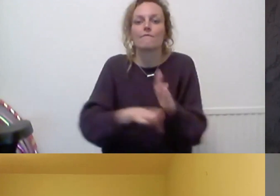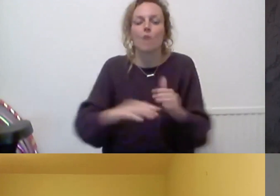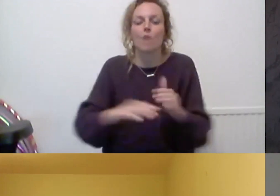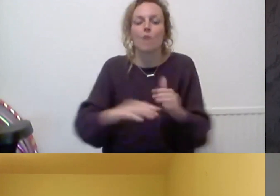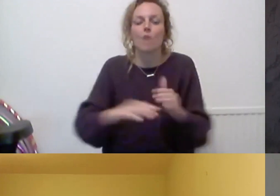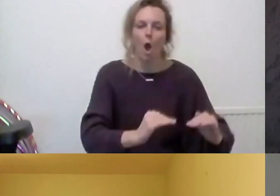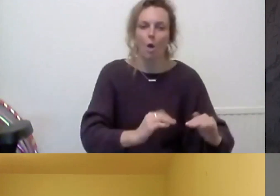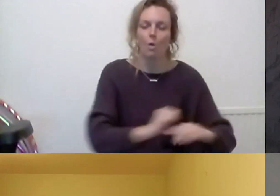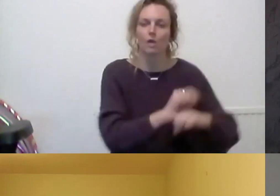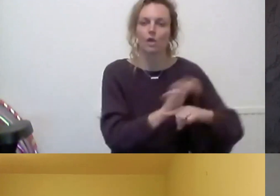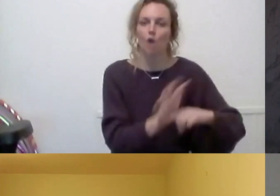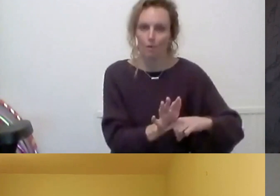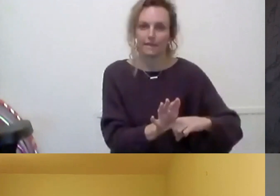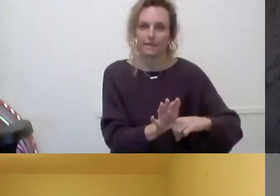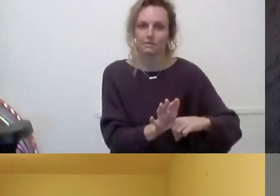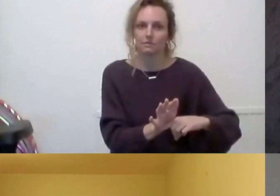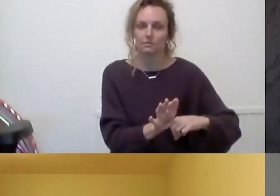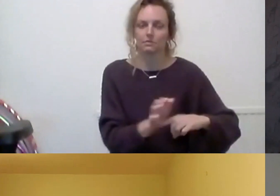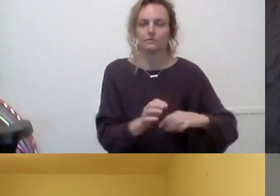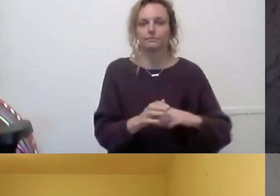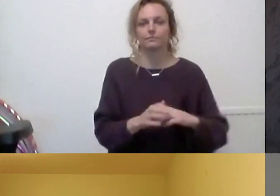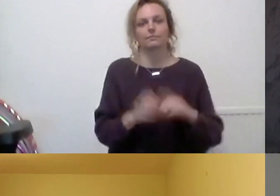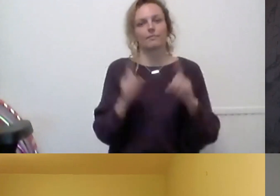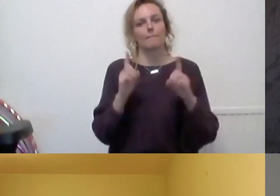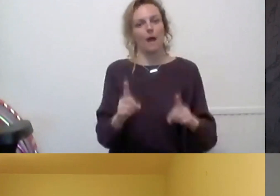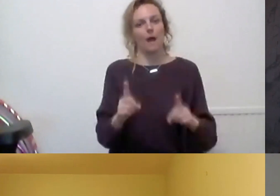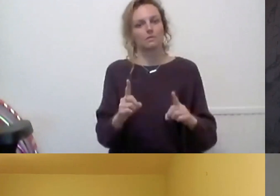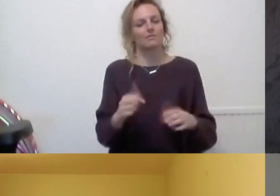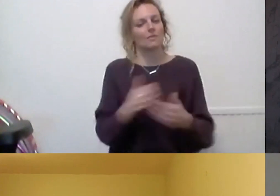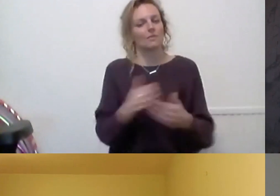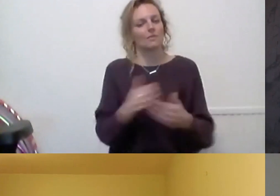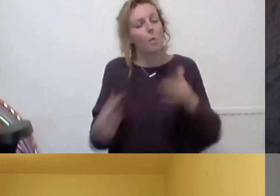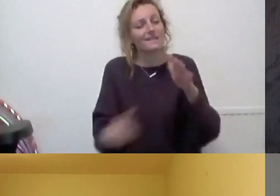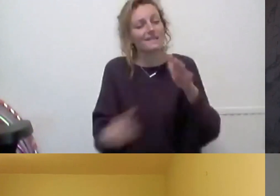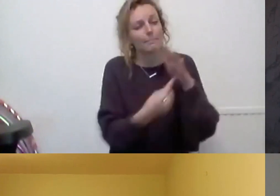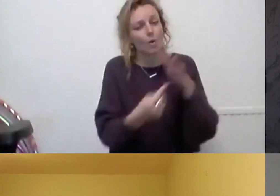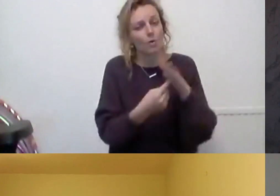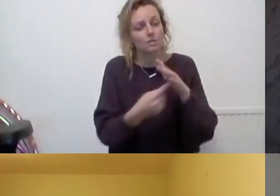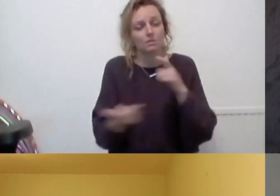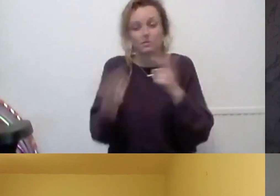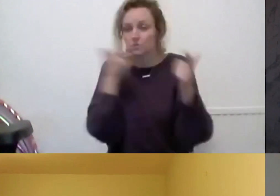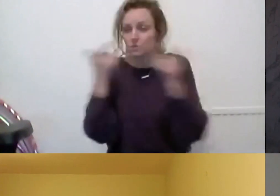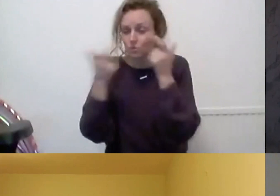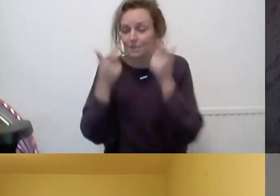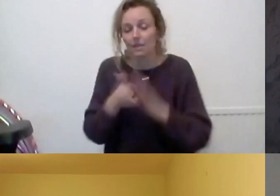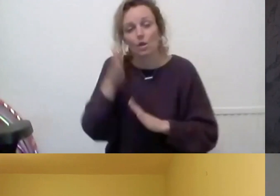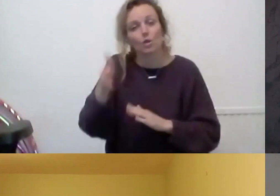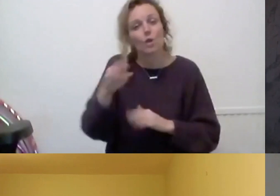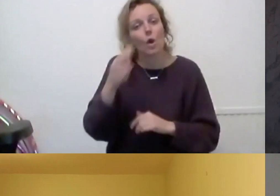it's important to seek help, and that goes through your Jeep by contacting NHS 111